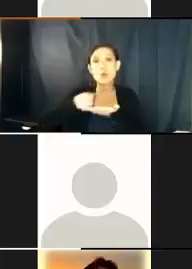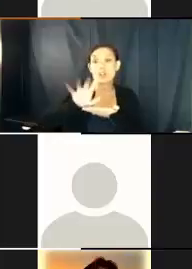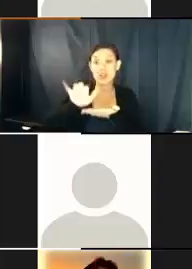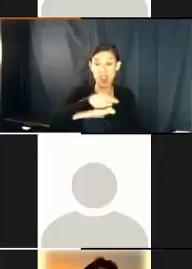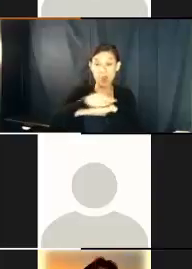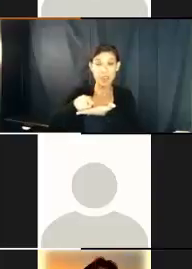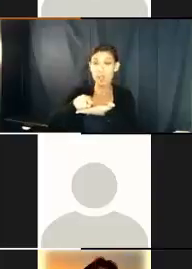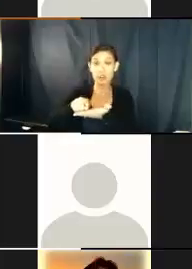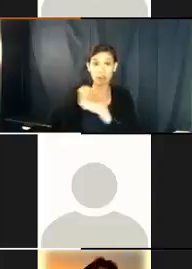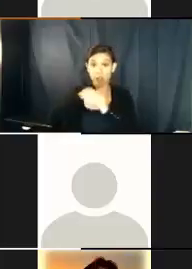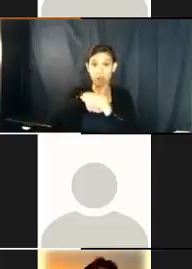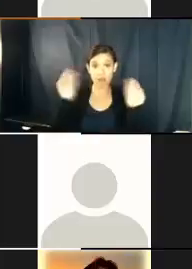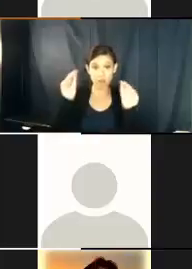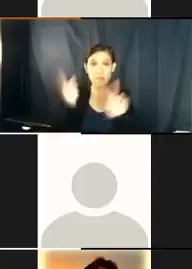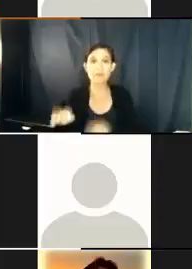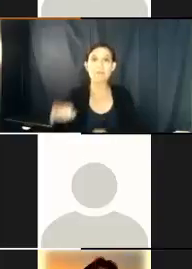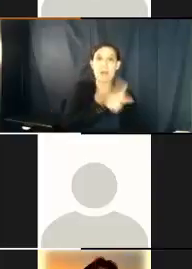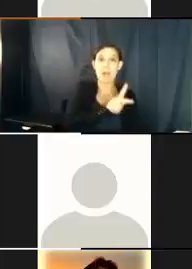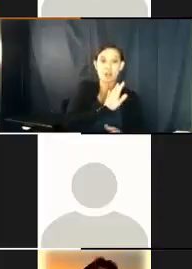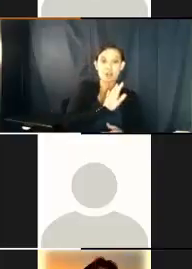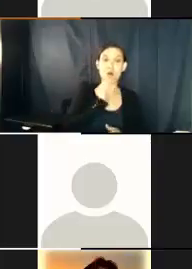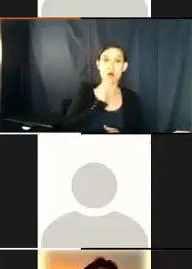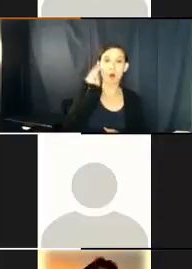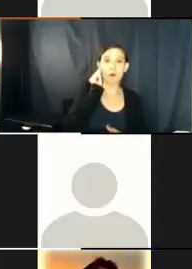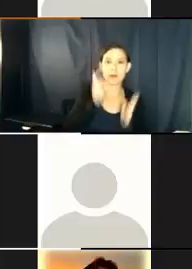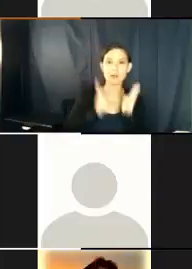But then when they come back they might spend you know twice as much time.